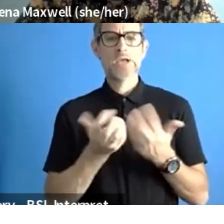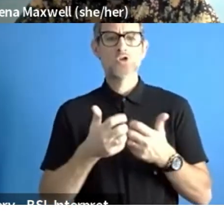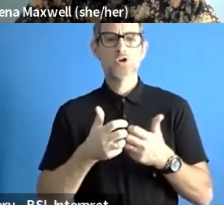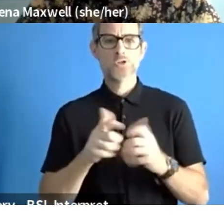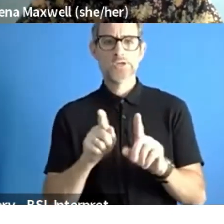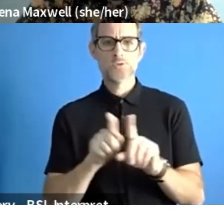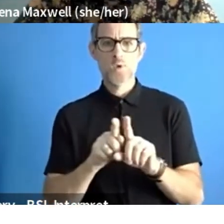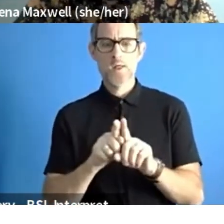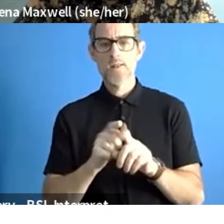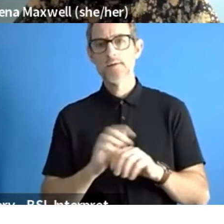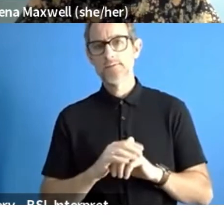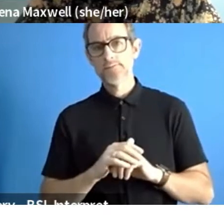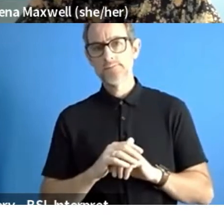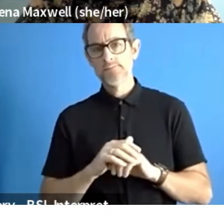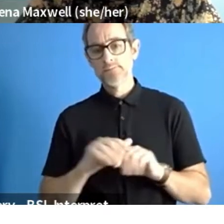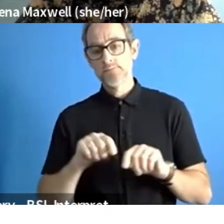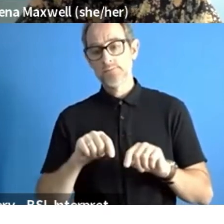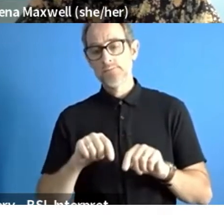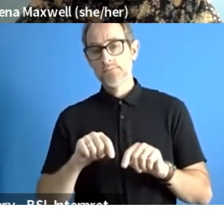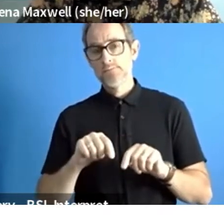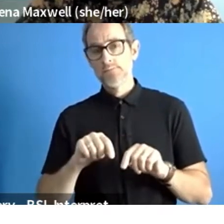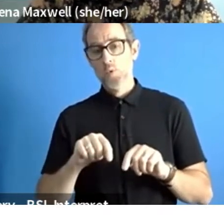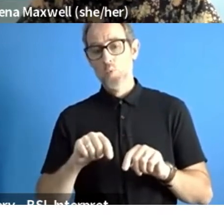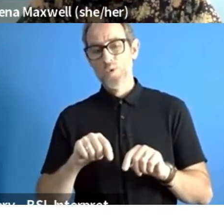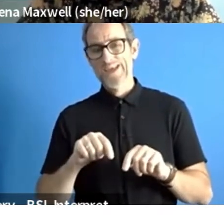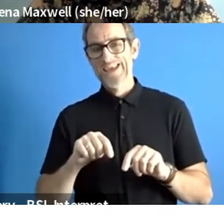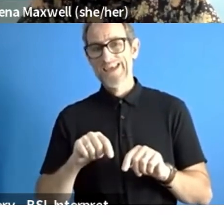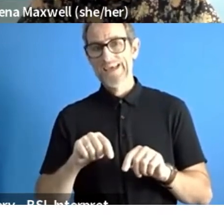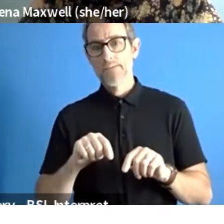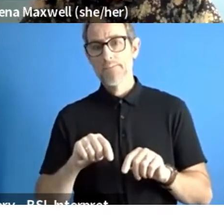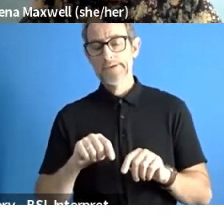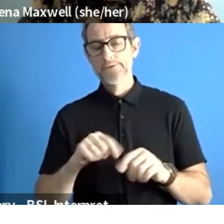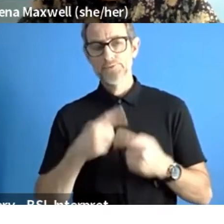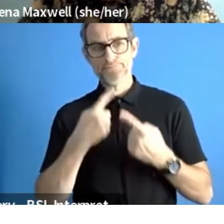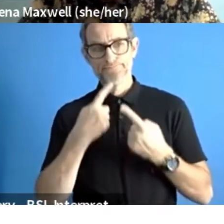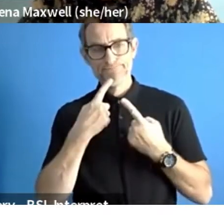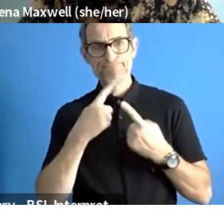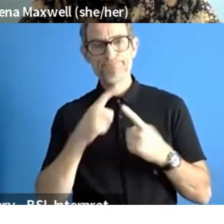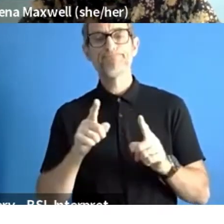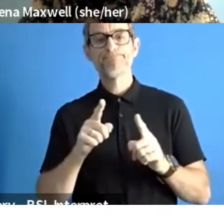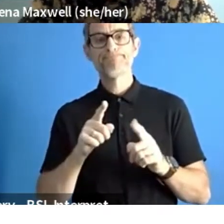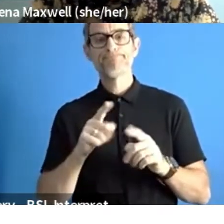well. We have declared a commitment to accessibility and we started our